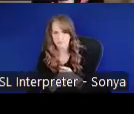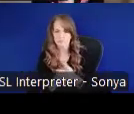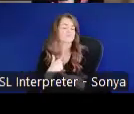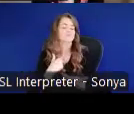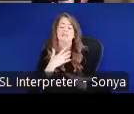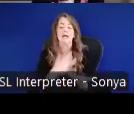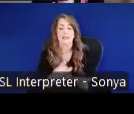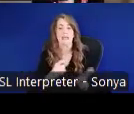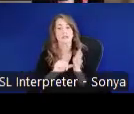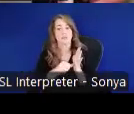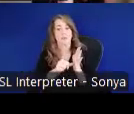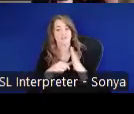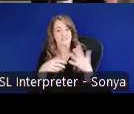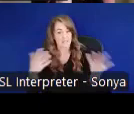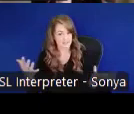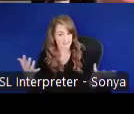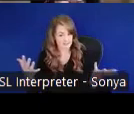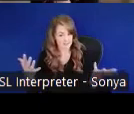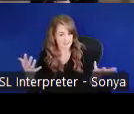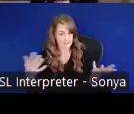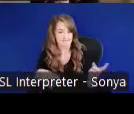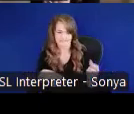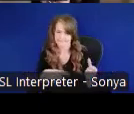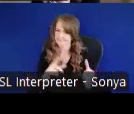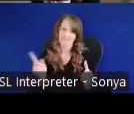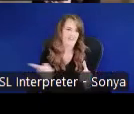particular slide is that first bullet point there, which is